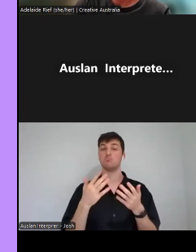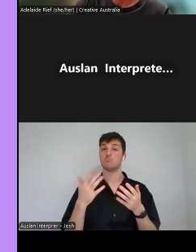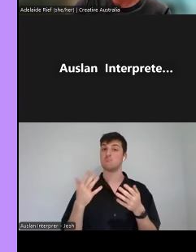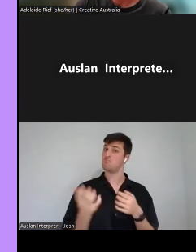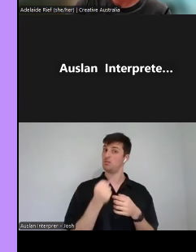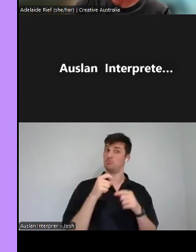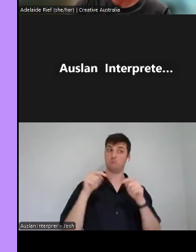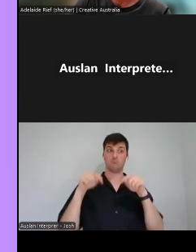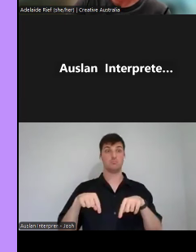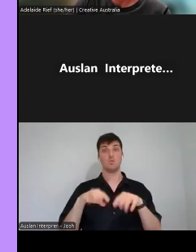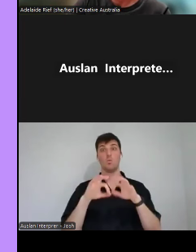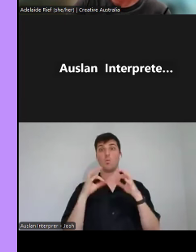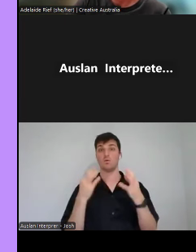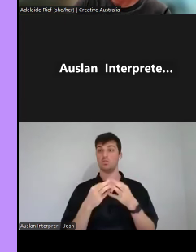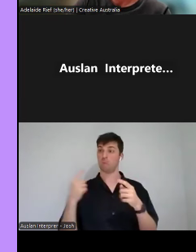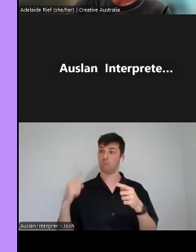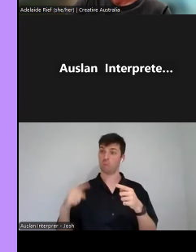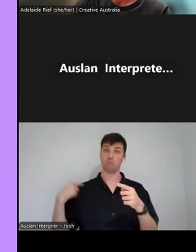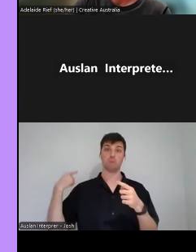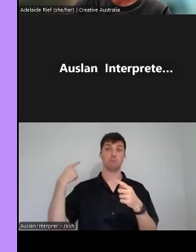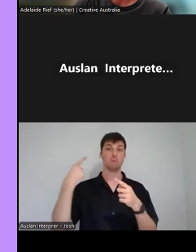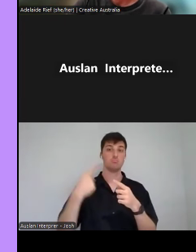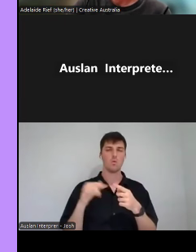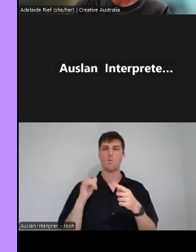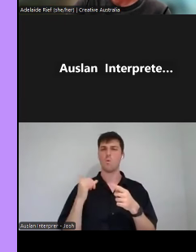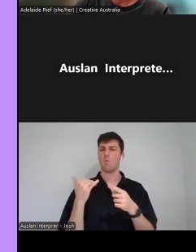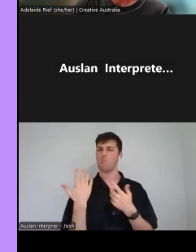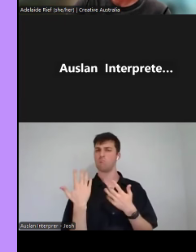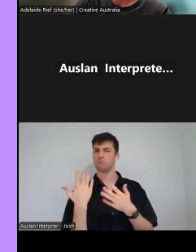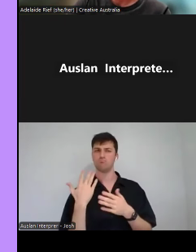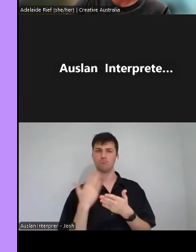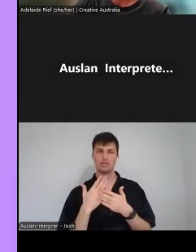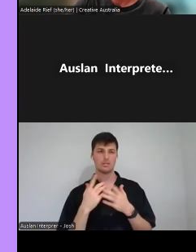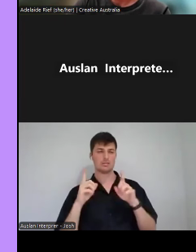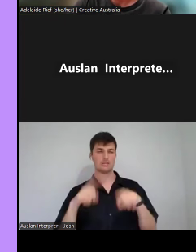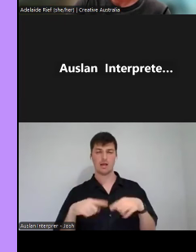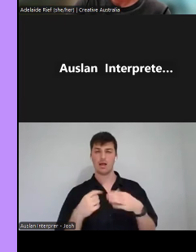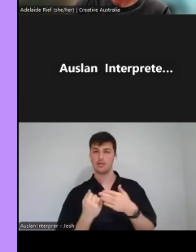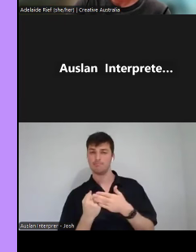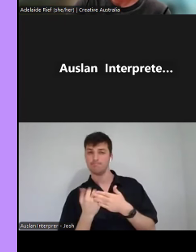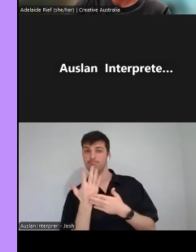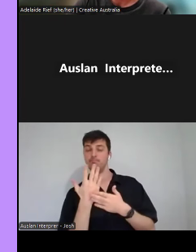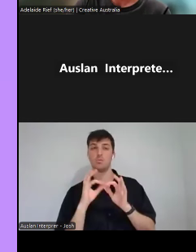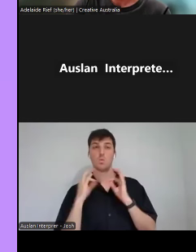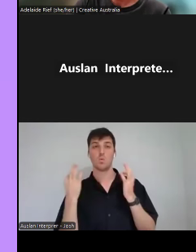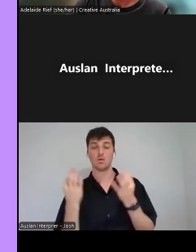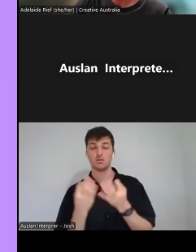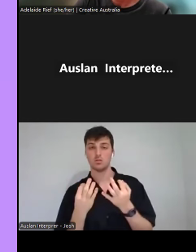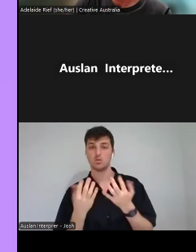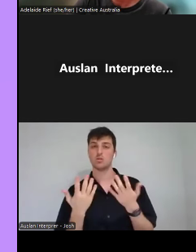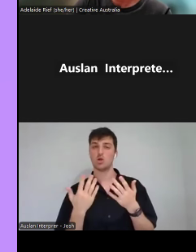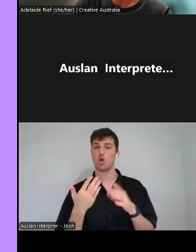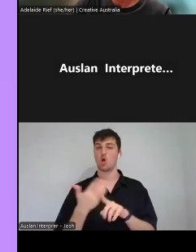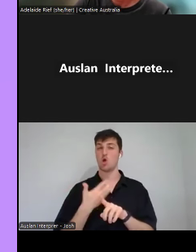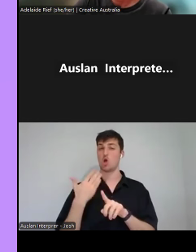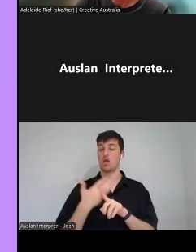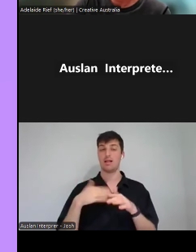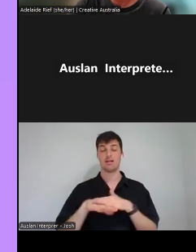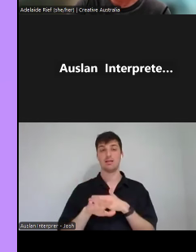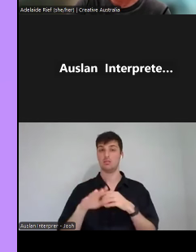around as an organisation for a long time or whether or not it's really early in your time